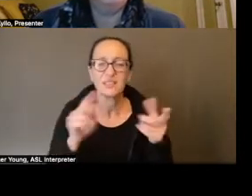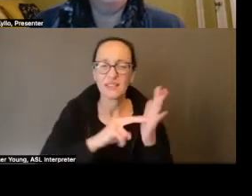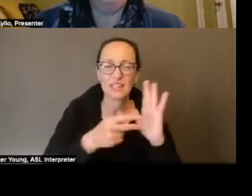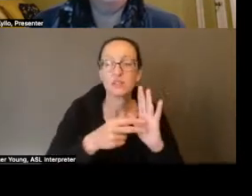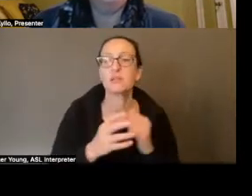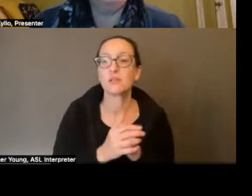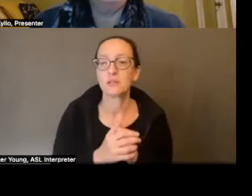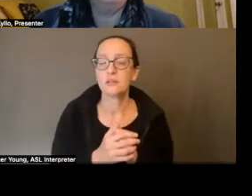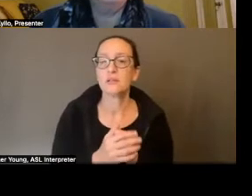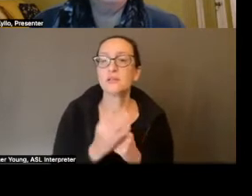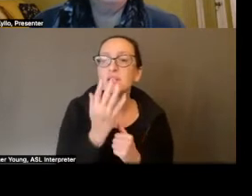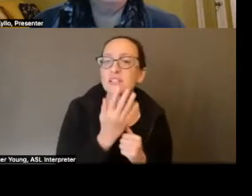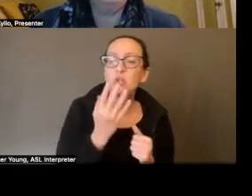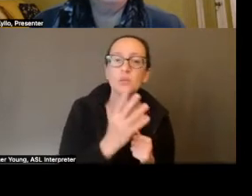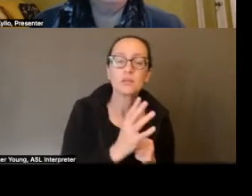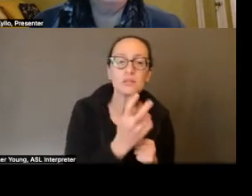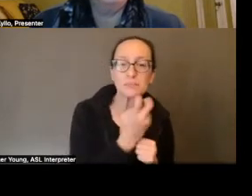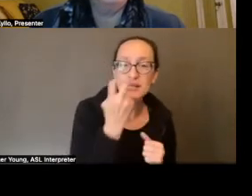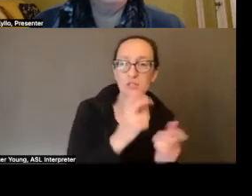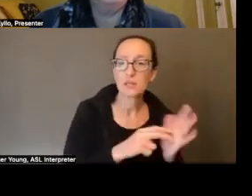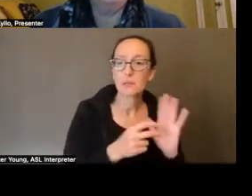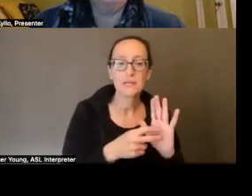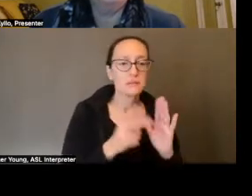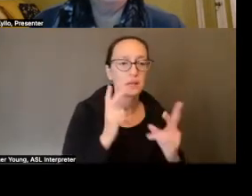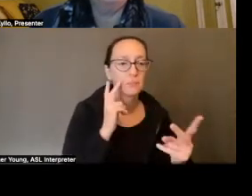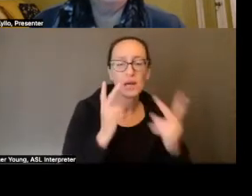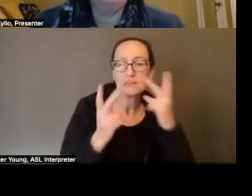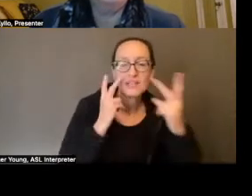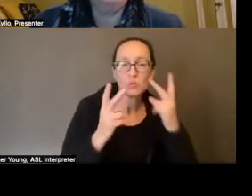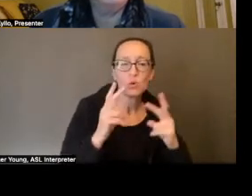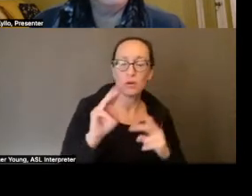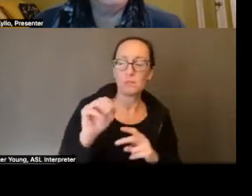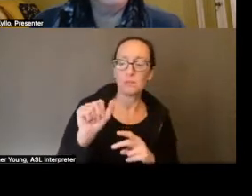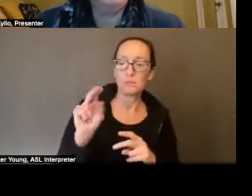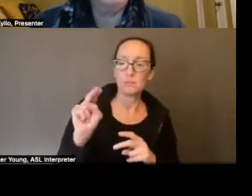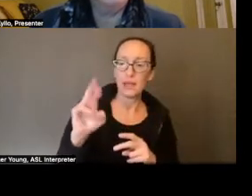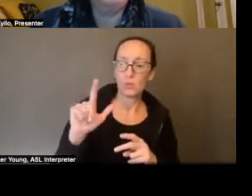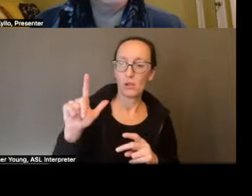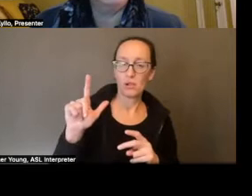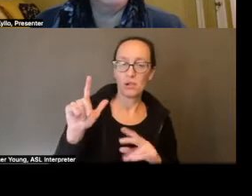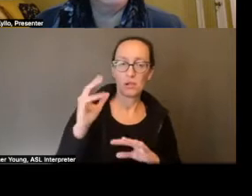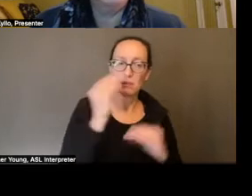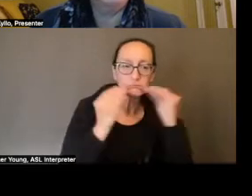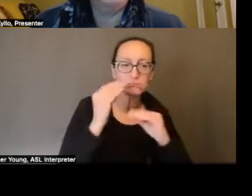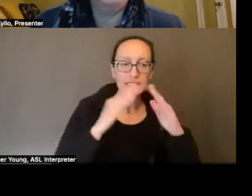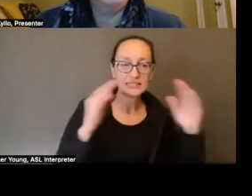is this is a visual manual system that allows the deaf person access to the phonemes